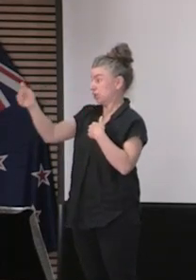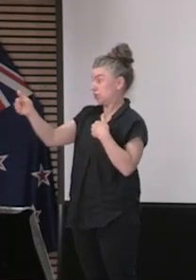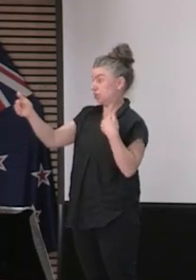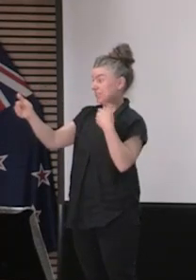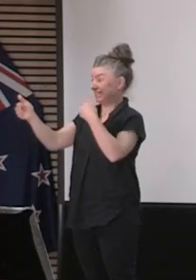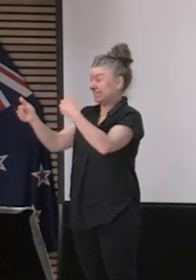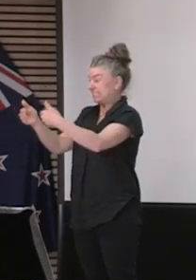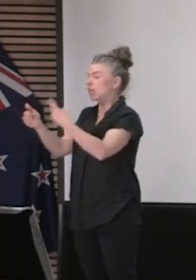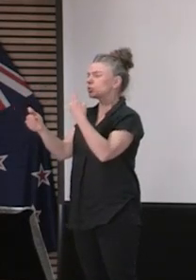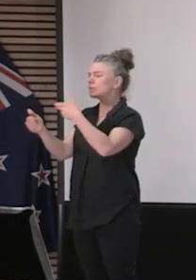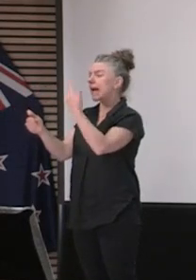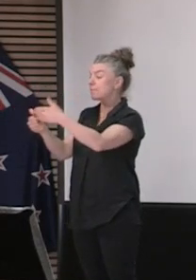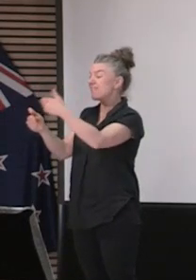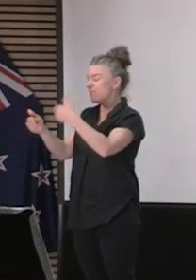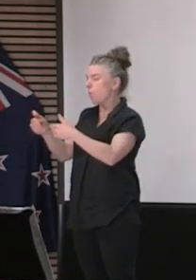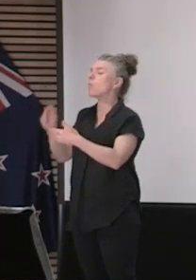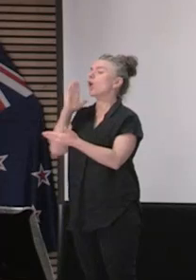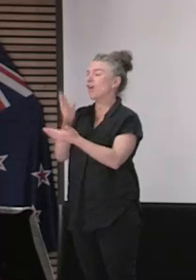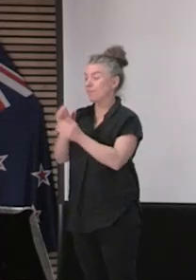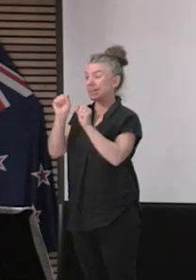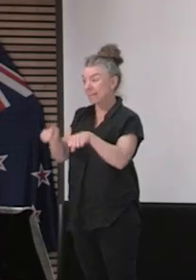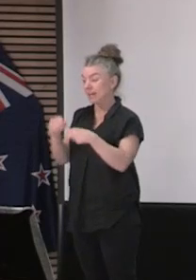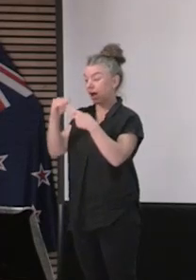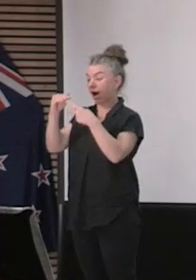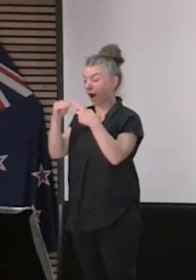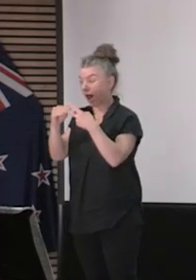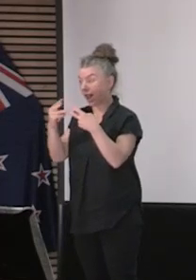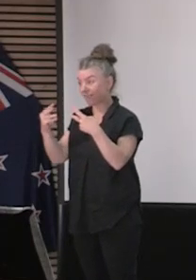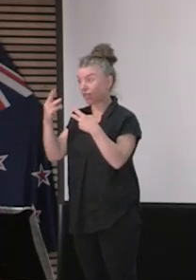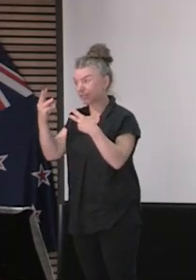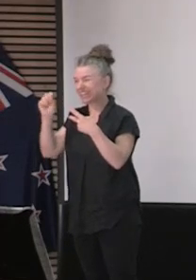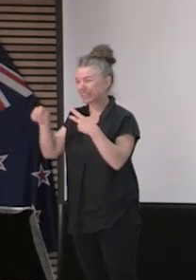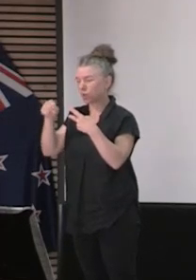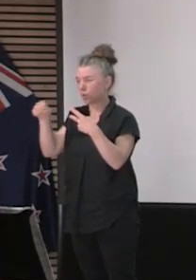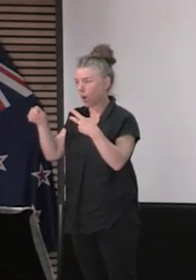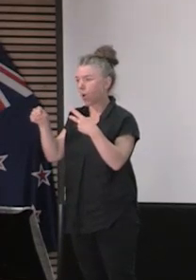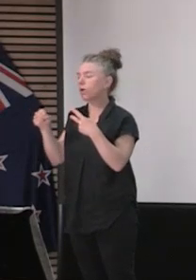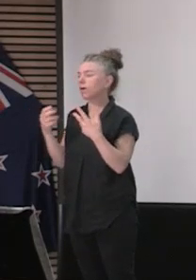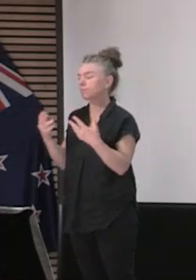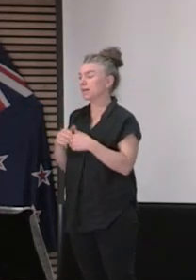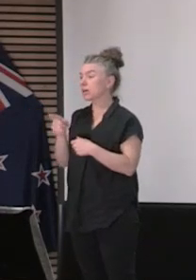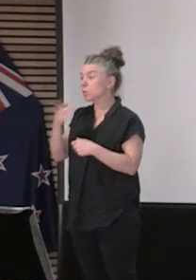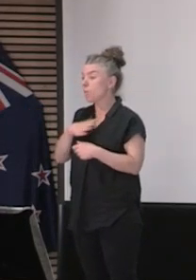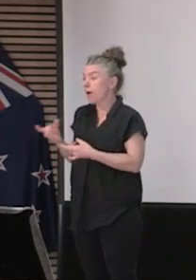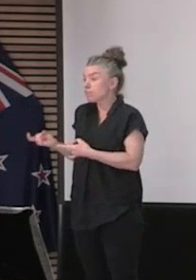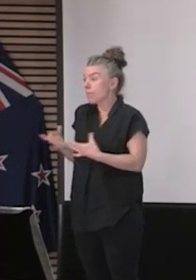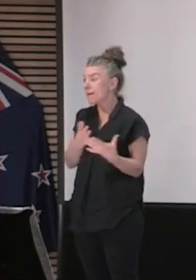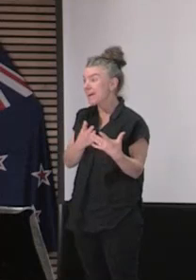So that'sthe timeline we're working to. But if you wish to preparenow, and I would encourage youto do so, the three basicstarting points.